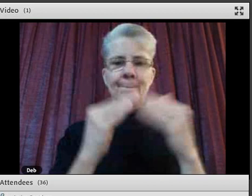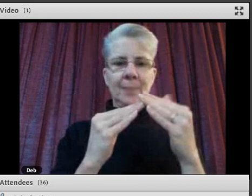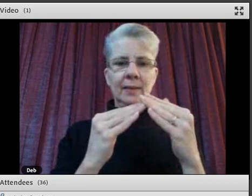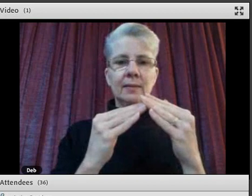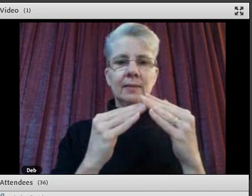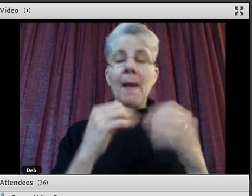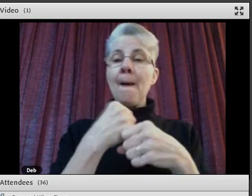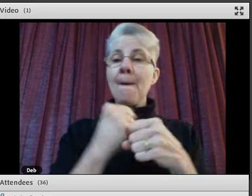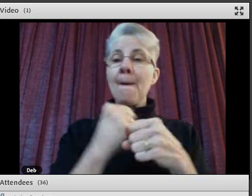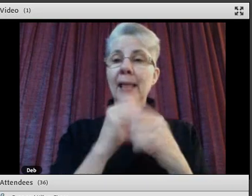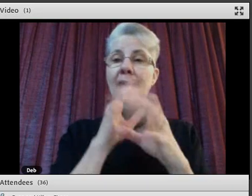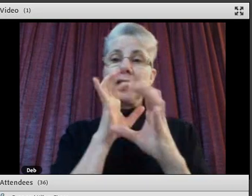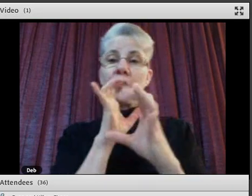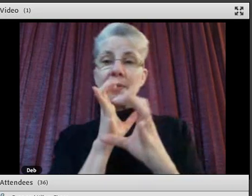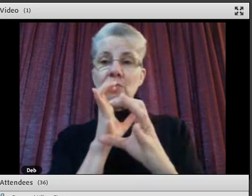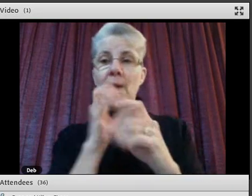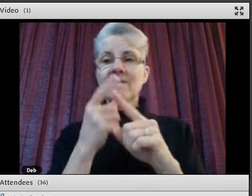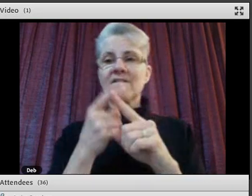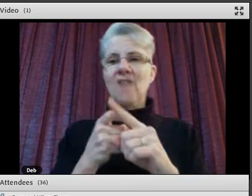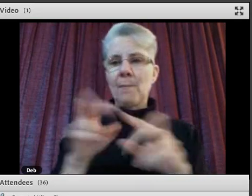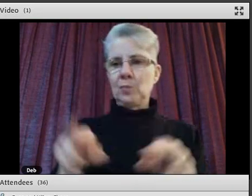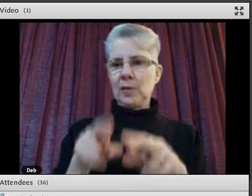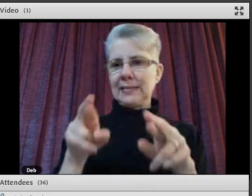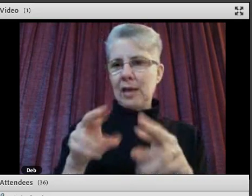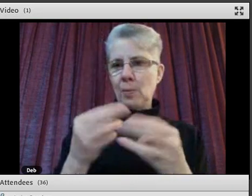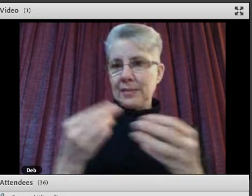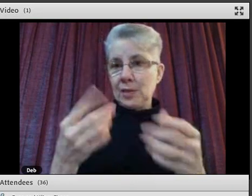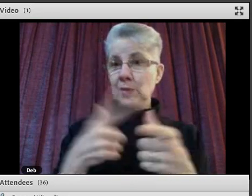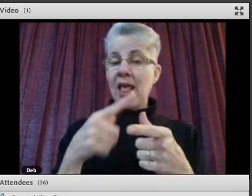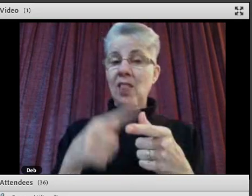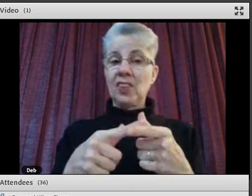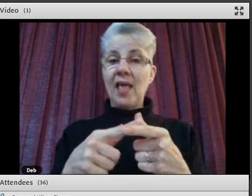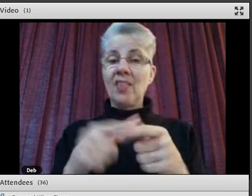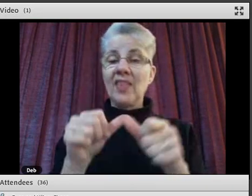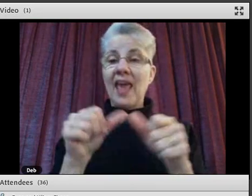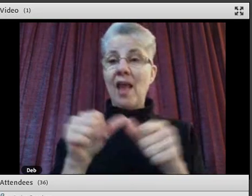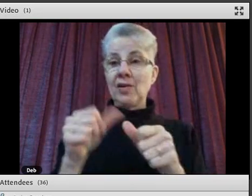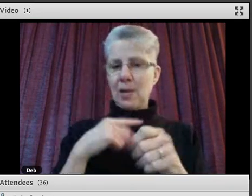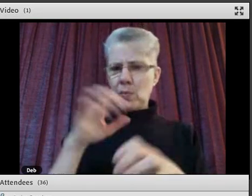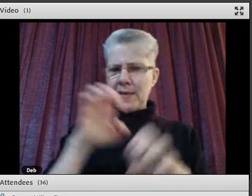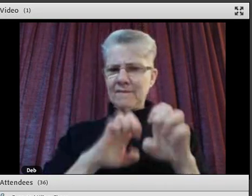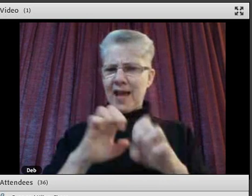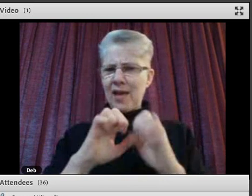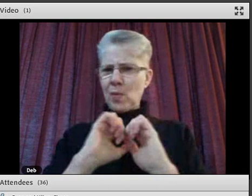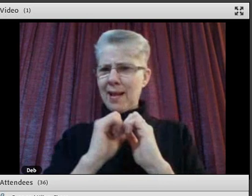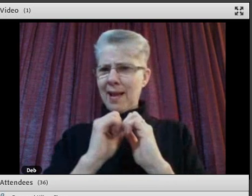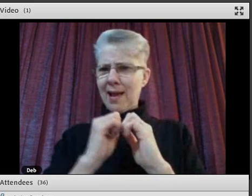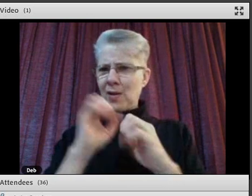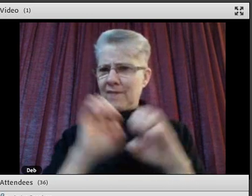made from found materials. And then, the areas that we evaluate on in this competition